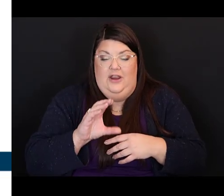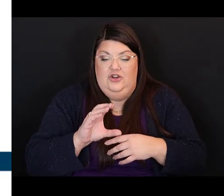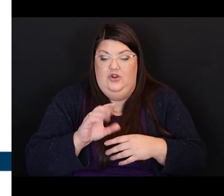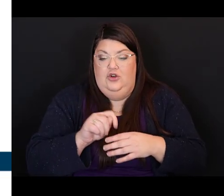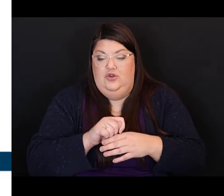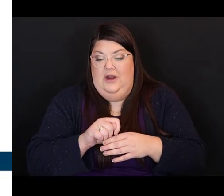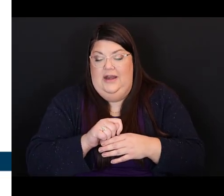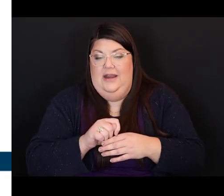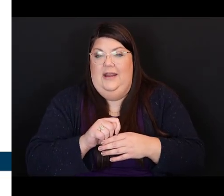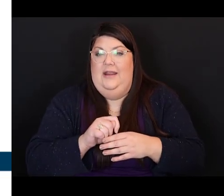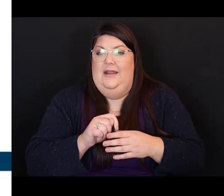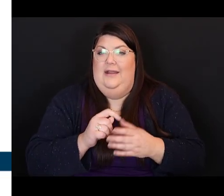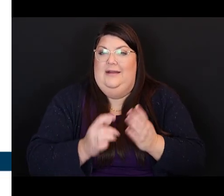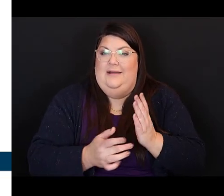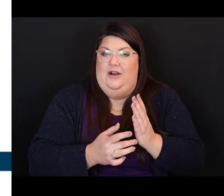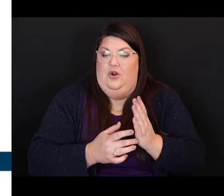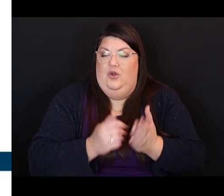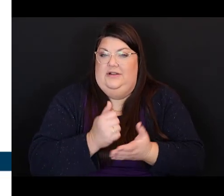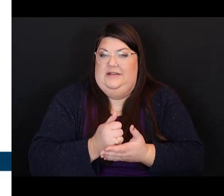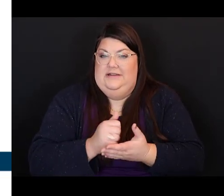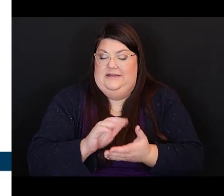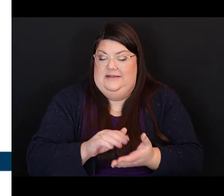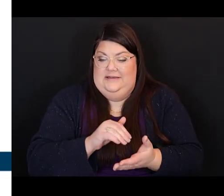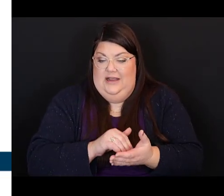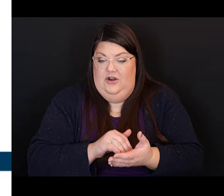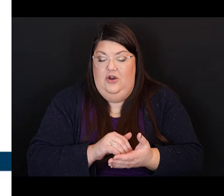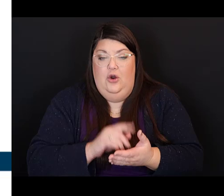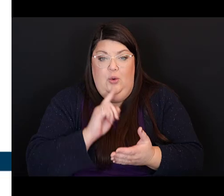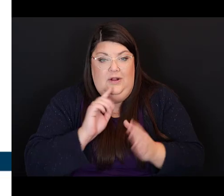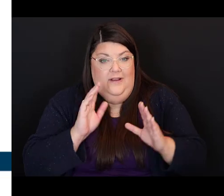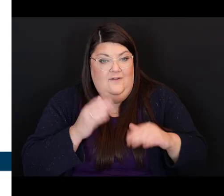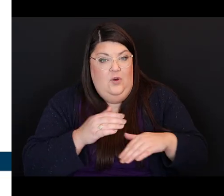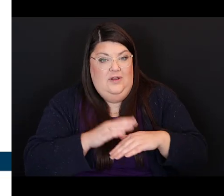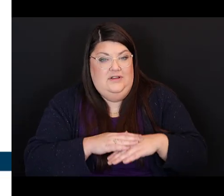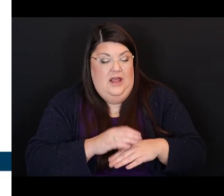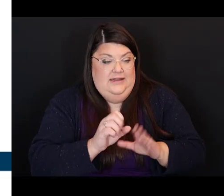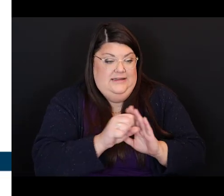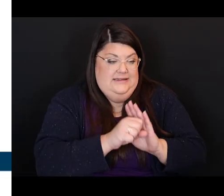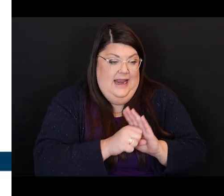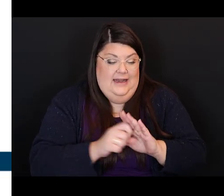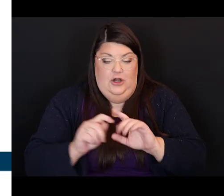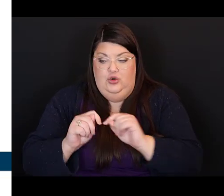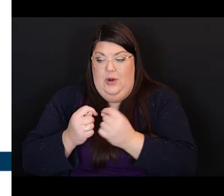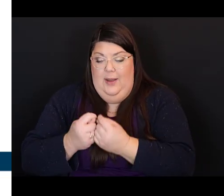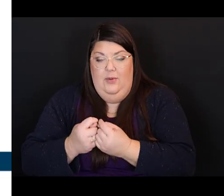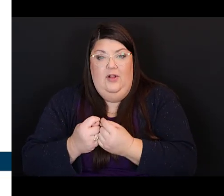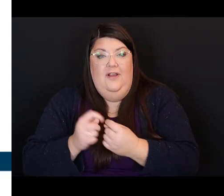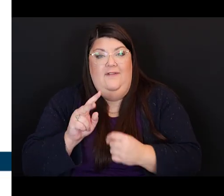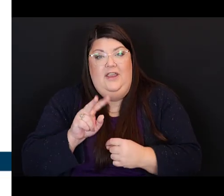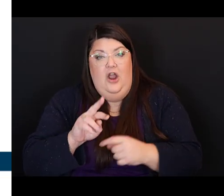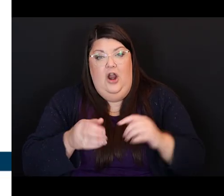Technical Assistance Center, that really focuses on that state and tribal VR partnership. And we